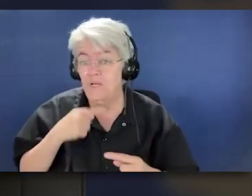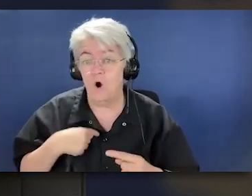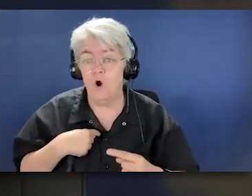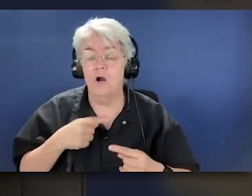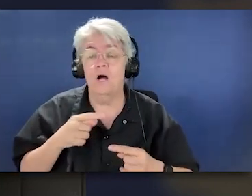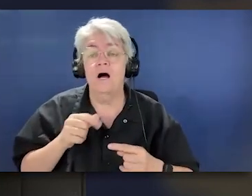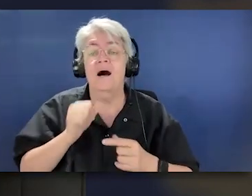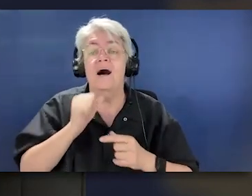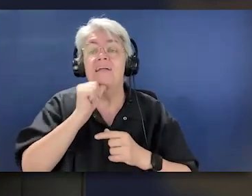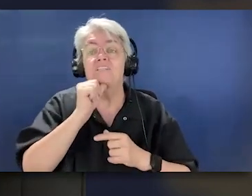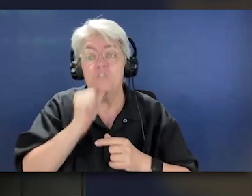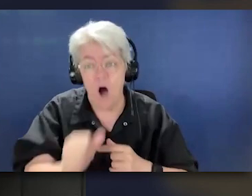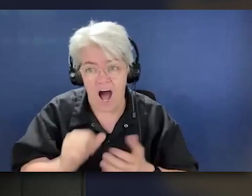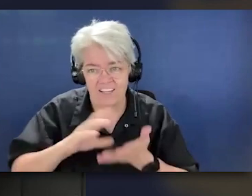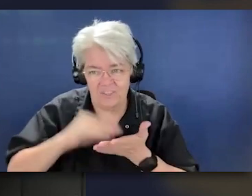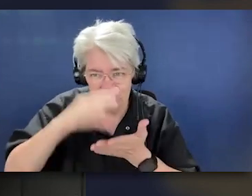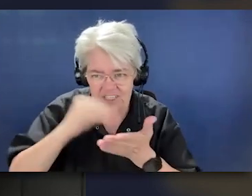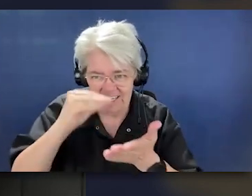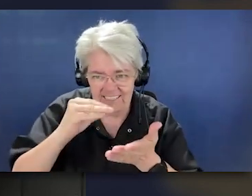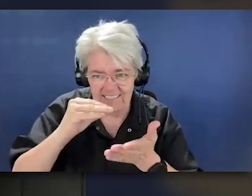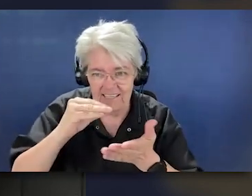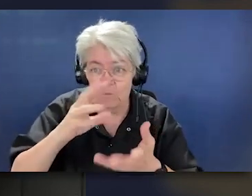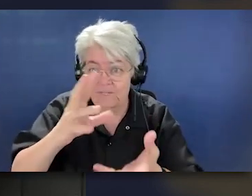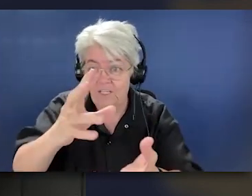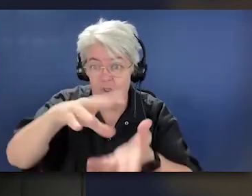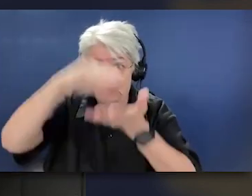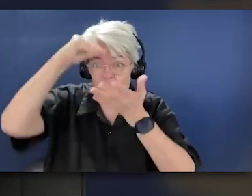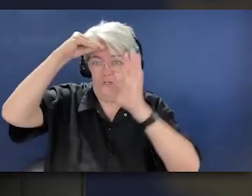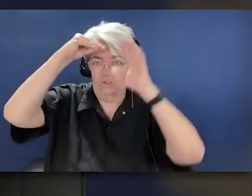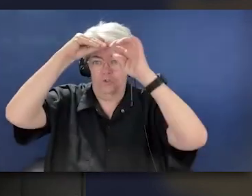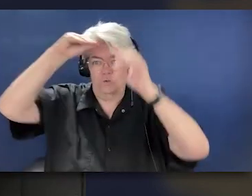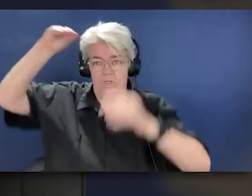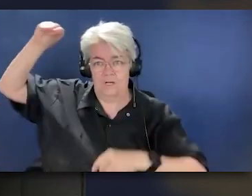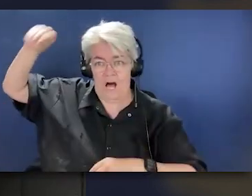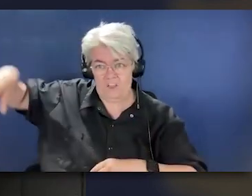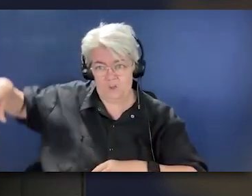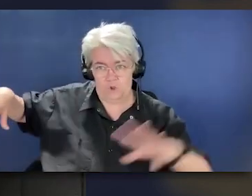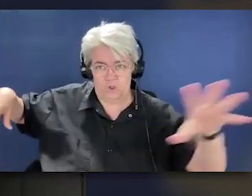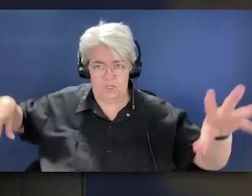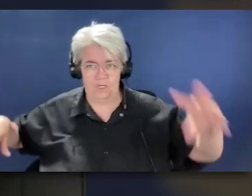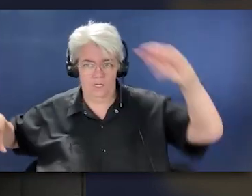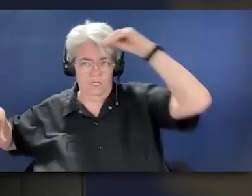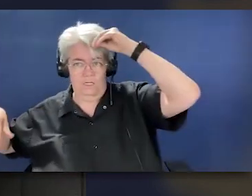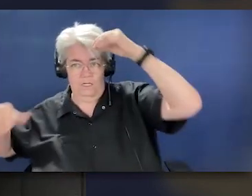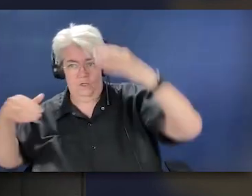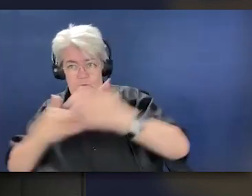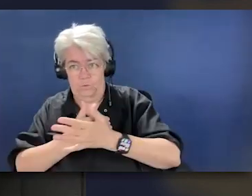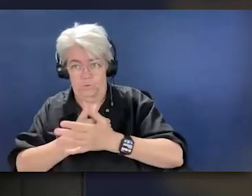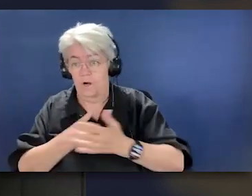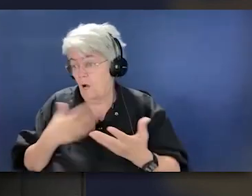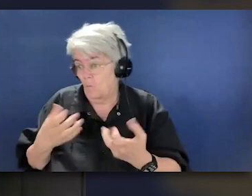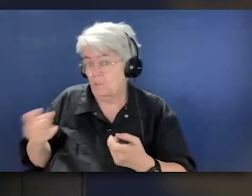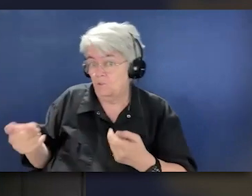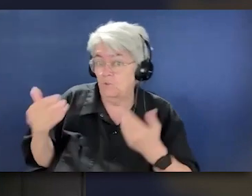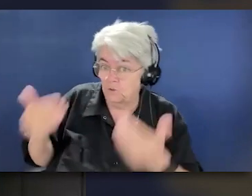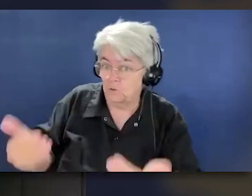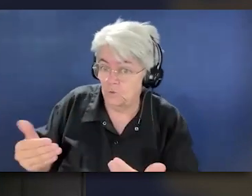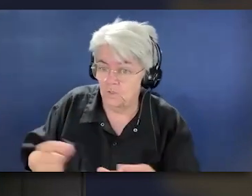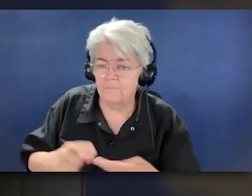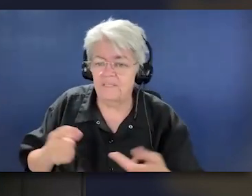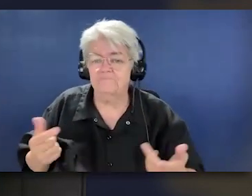here as well as learning. And I’d like you to do this, but I can’t necessarily—I don’t really